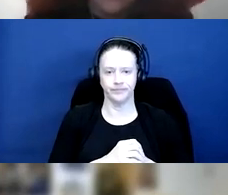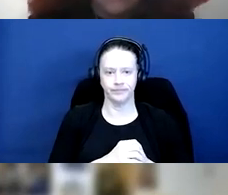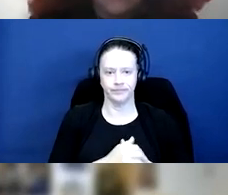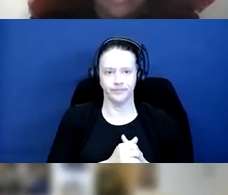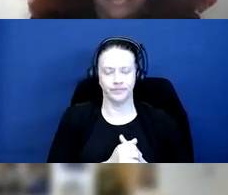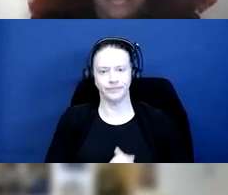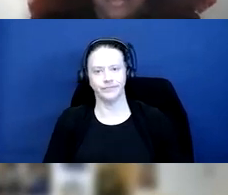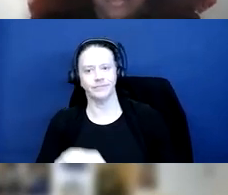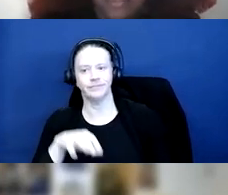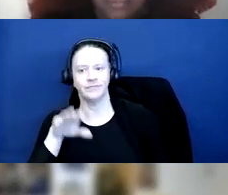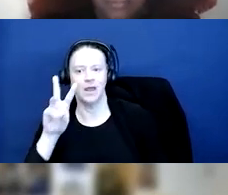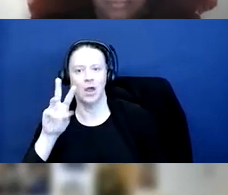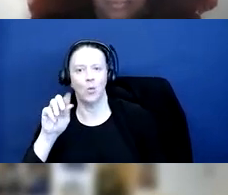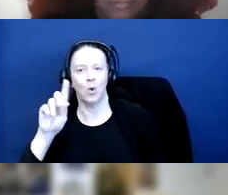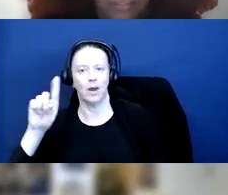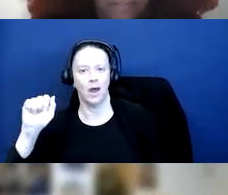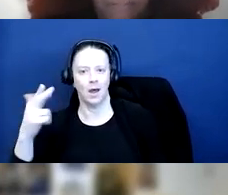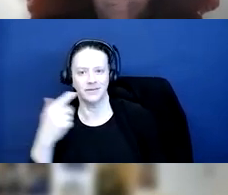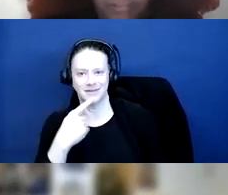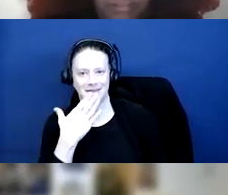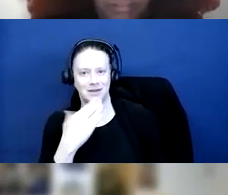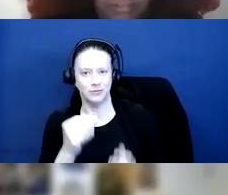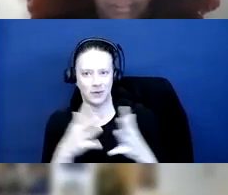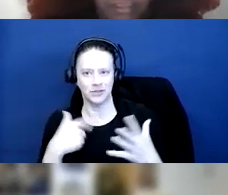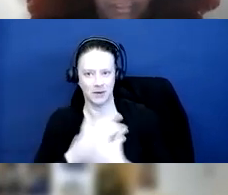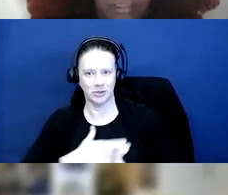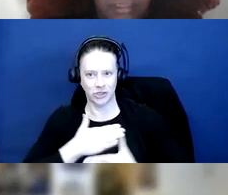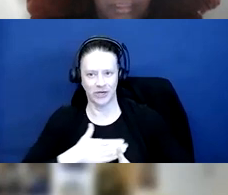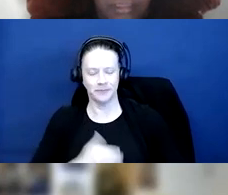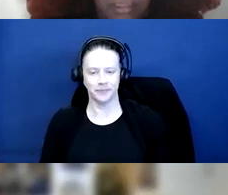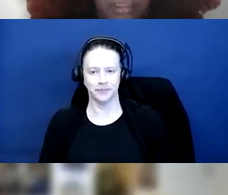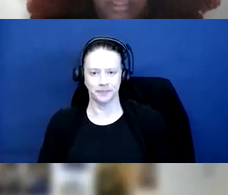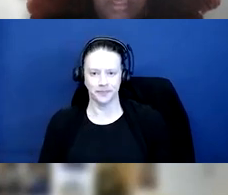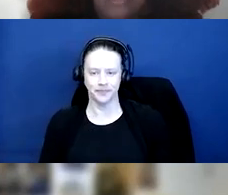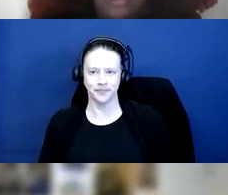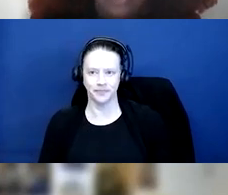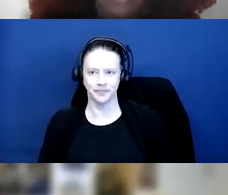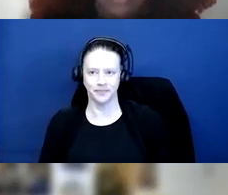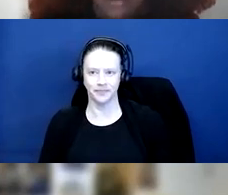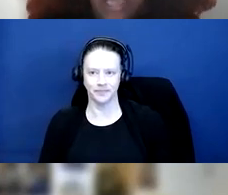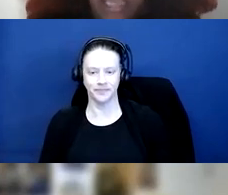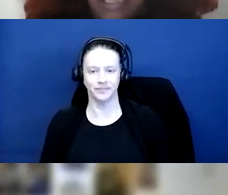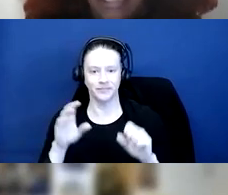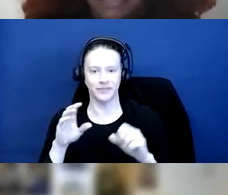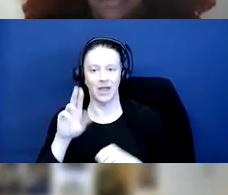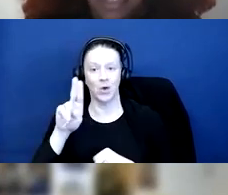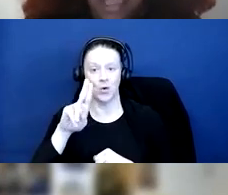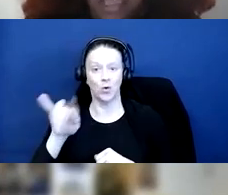Thank you very much. I really appreciate it. All right, we are at 6:58